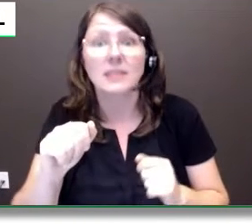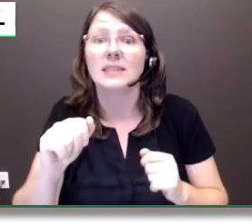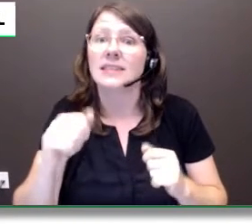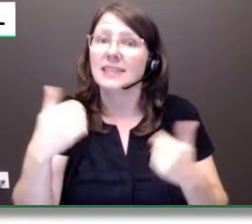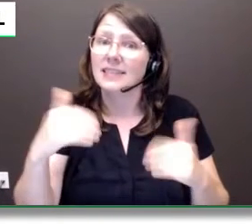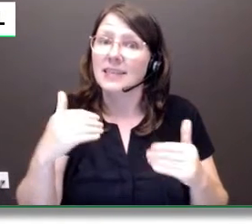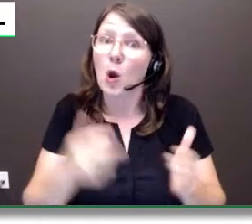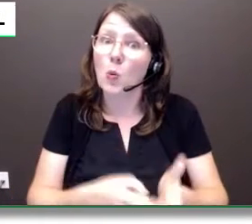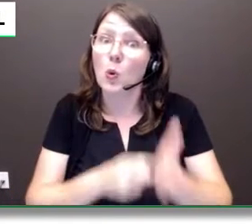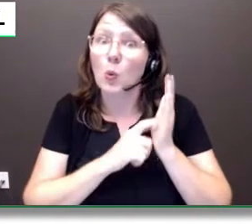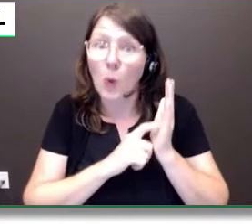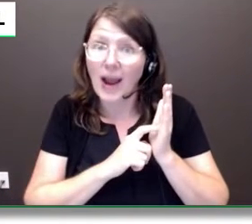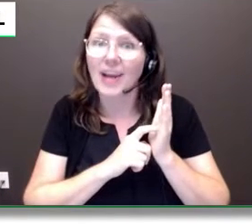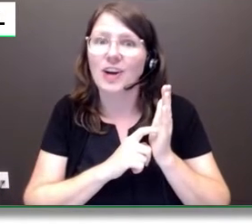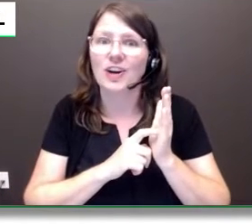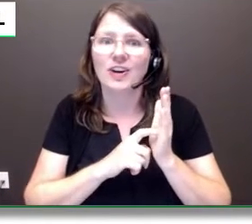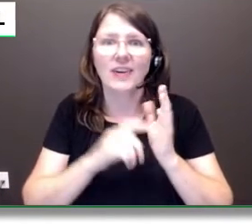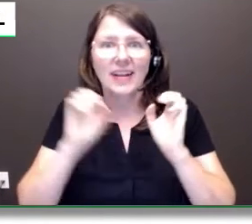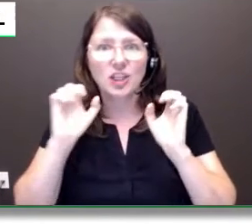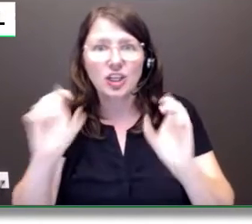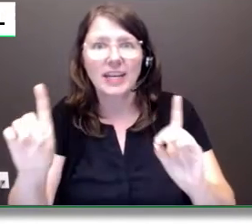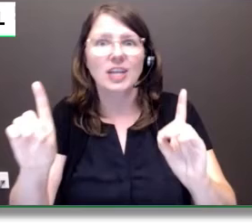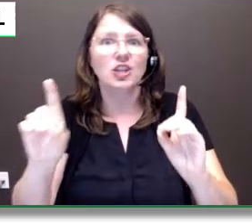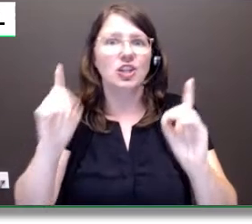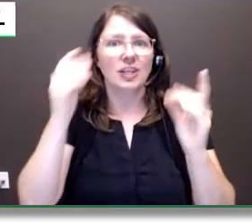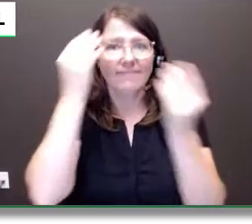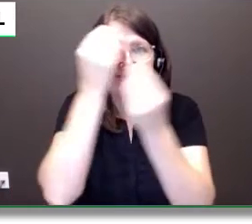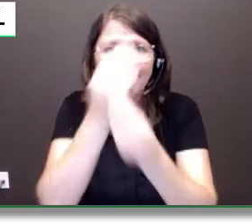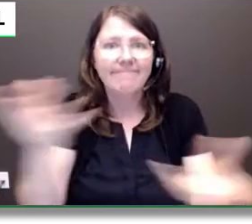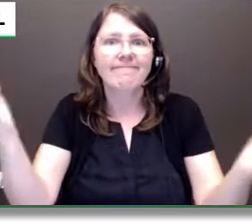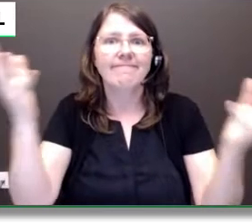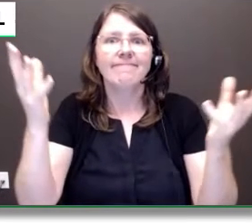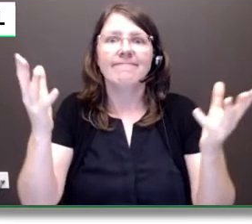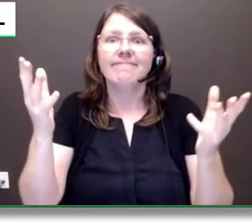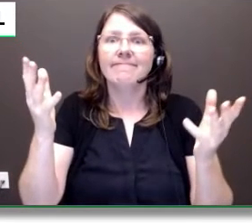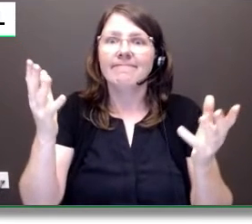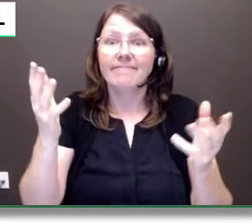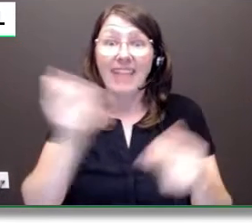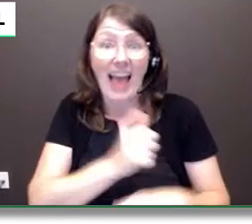changing the mindset and like Jamie said changing the culture behind it, these are